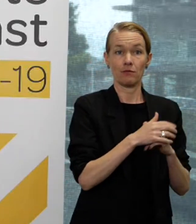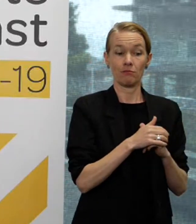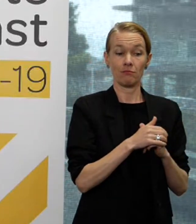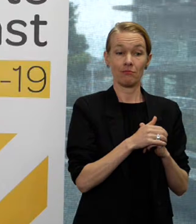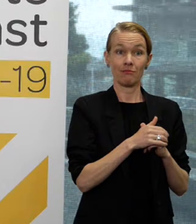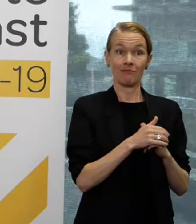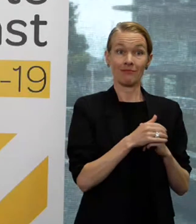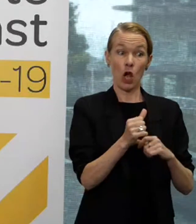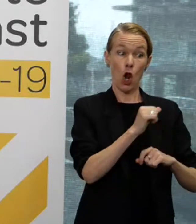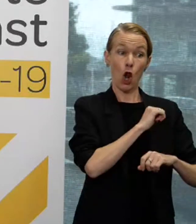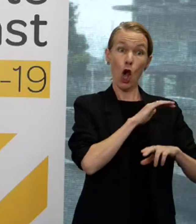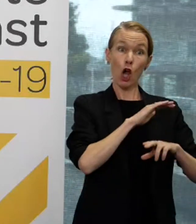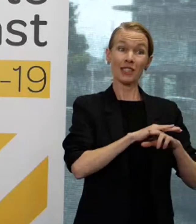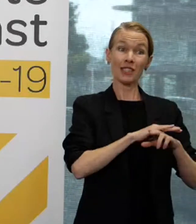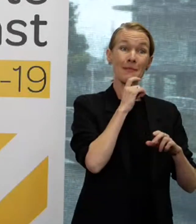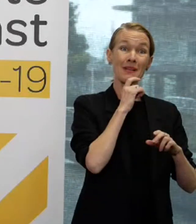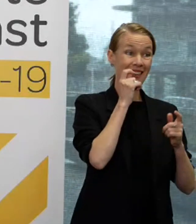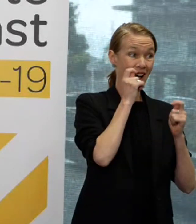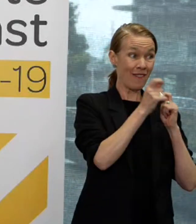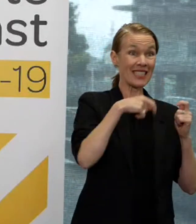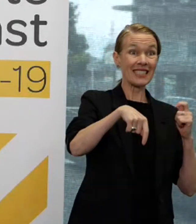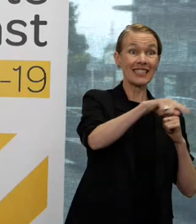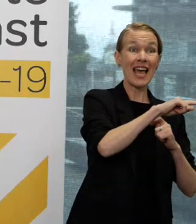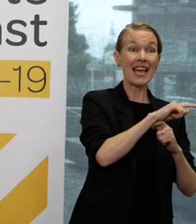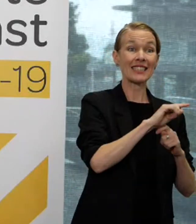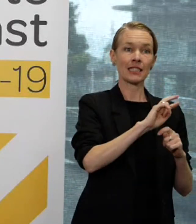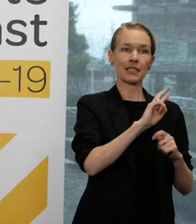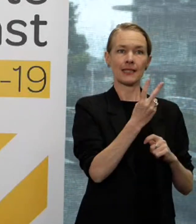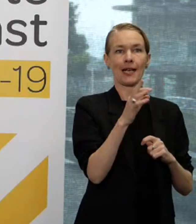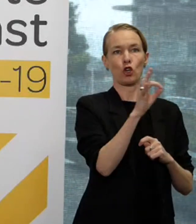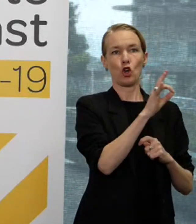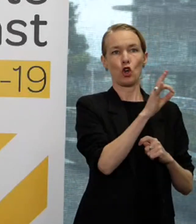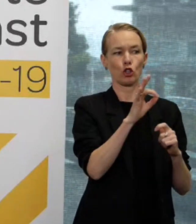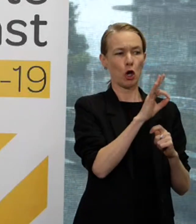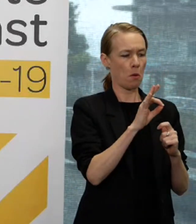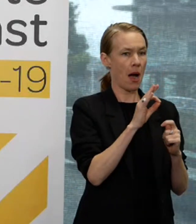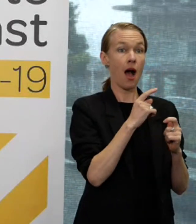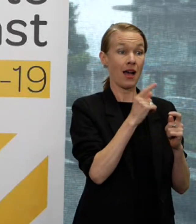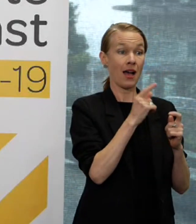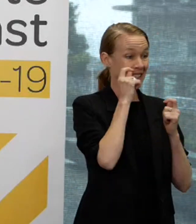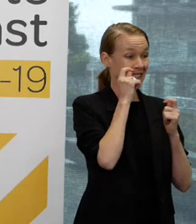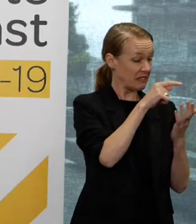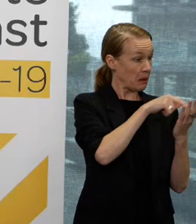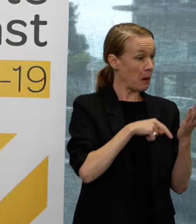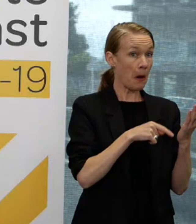from routine testing at the ports of Auckland on the 2nd of October.